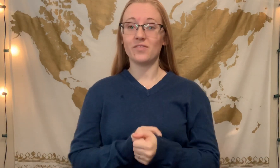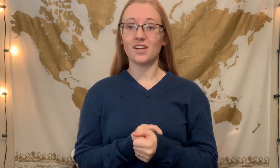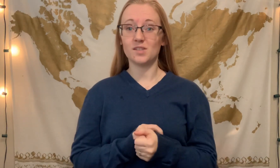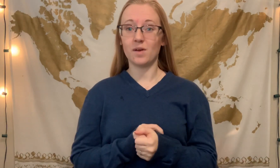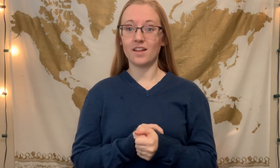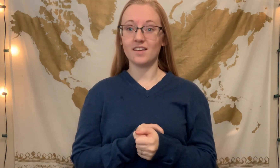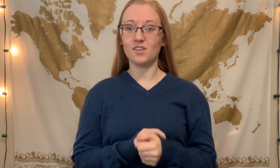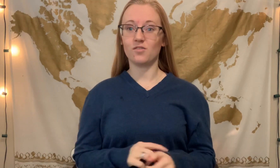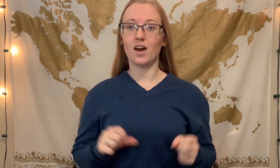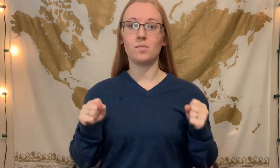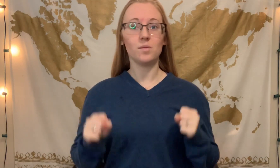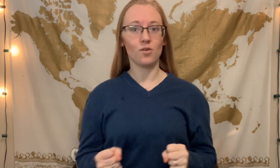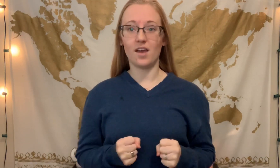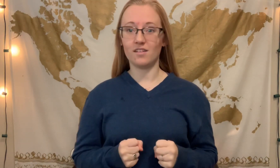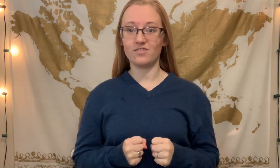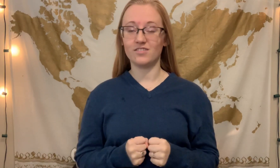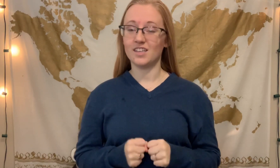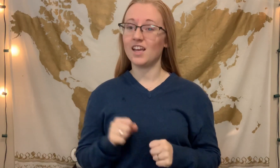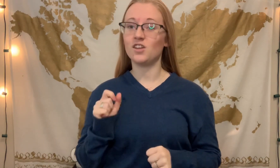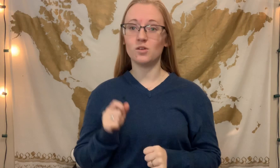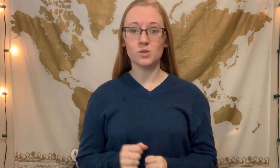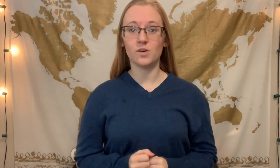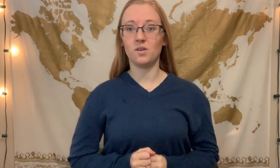fingerspelling you've got to be brave and use what you